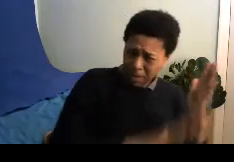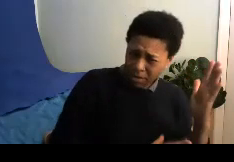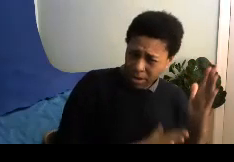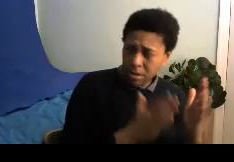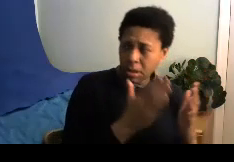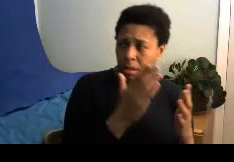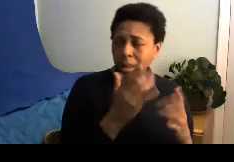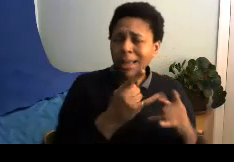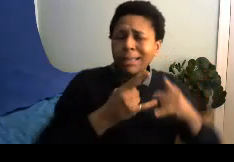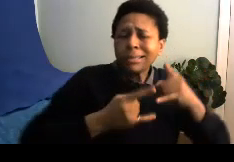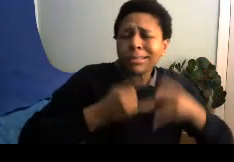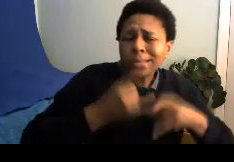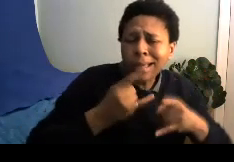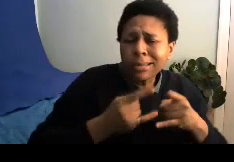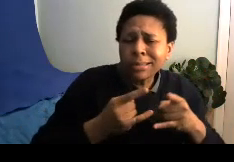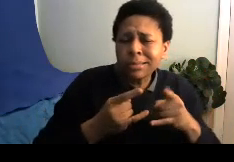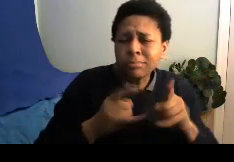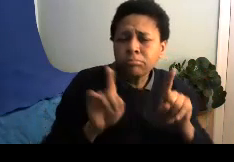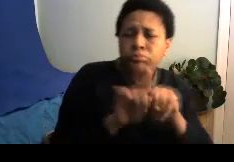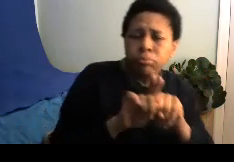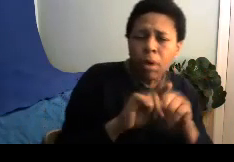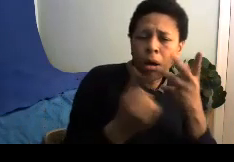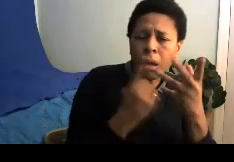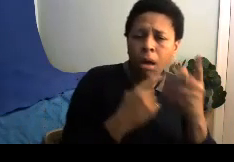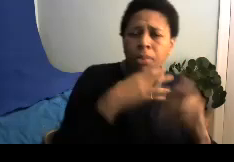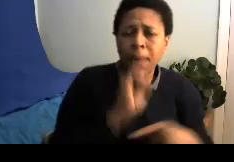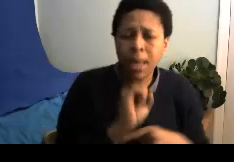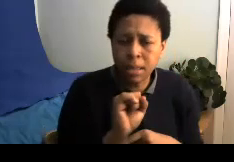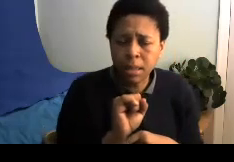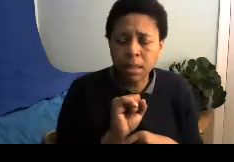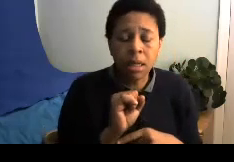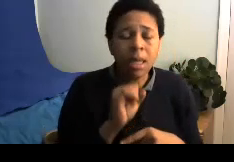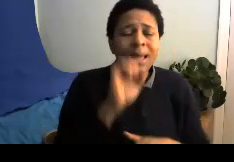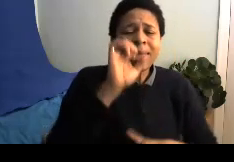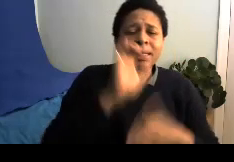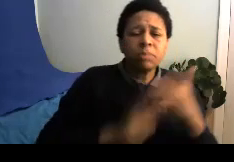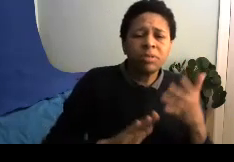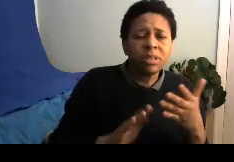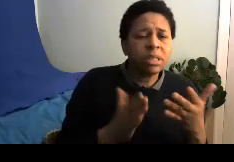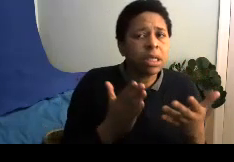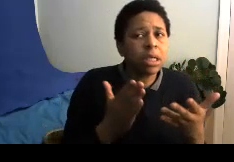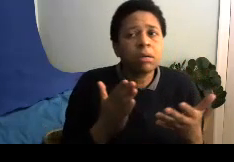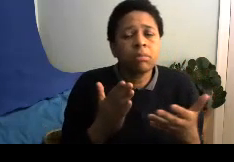sex with men for the first time, experiencing alienation from